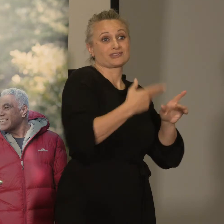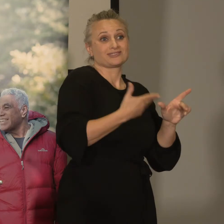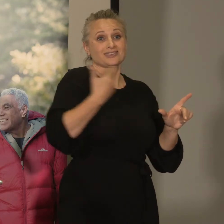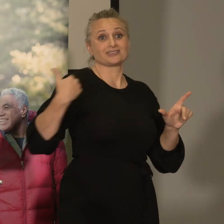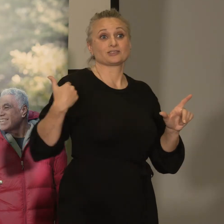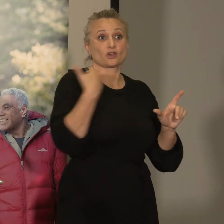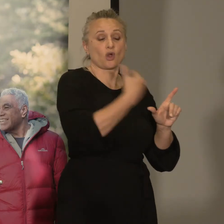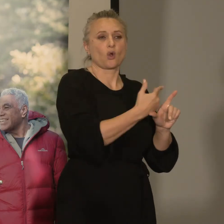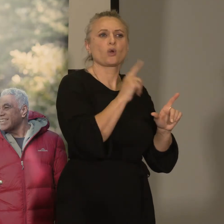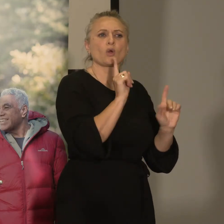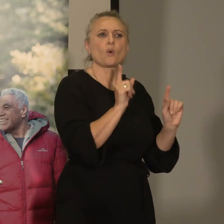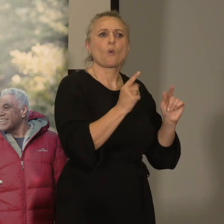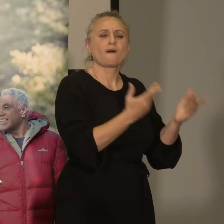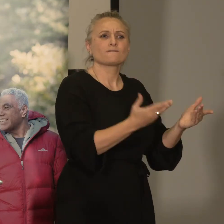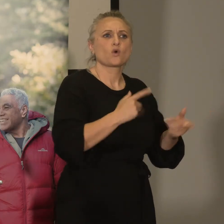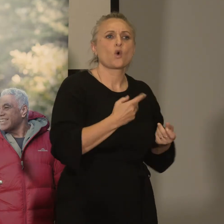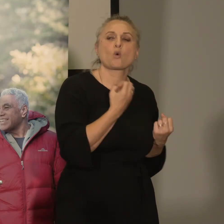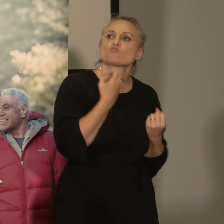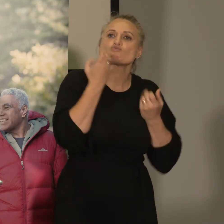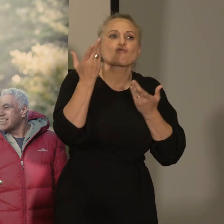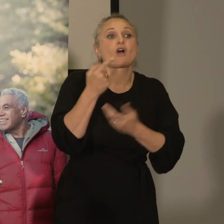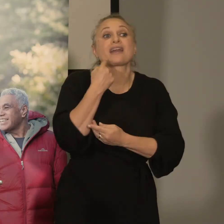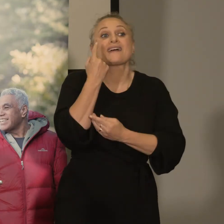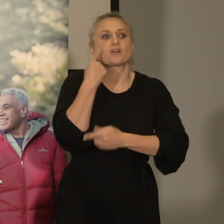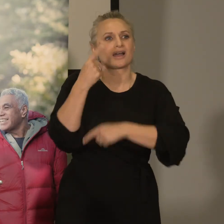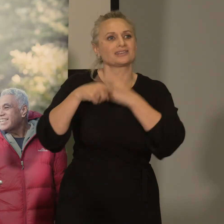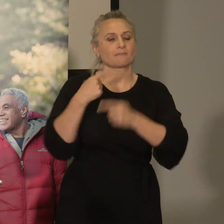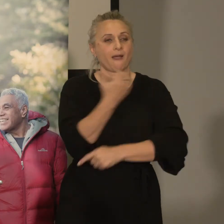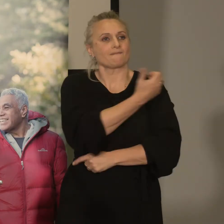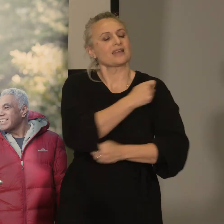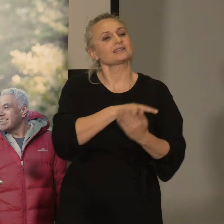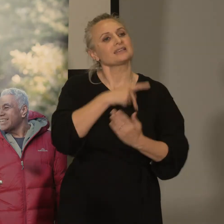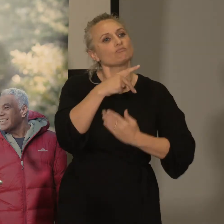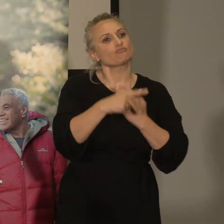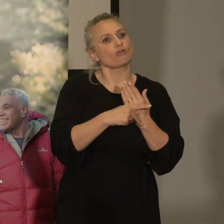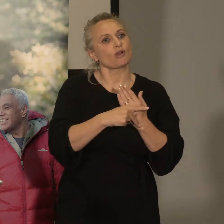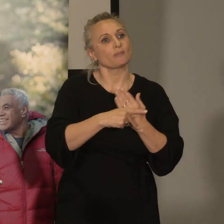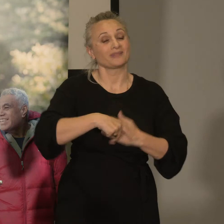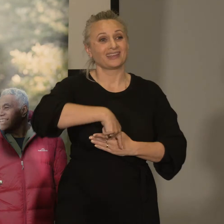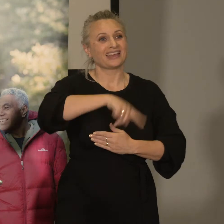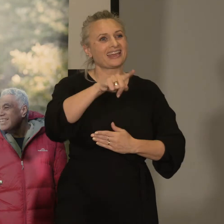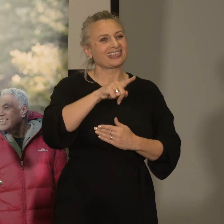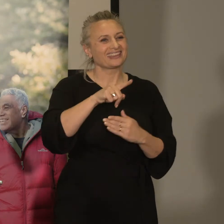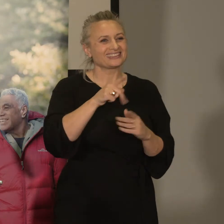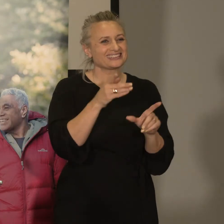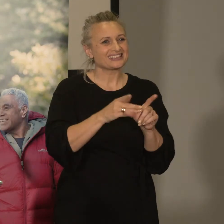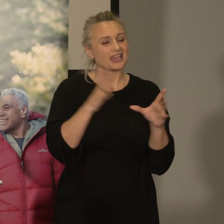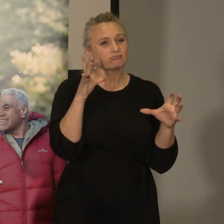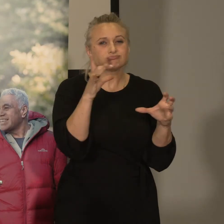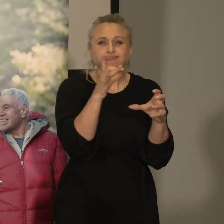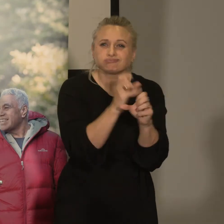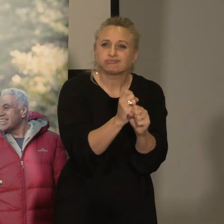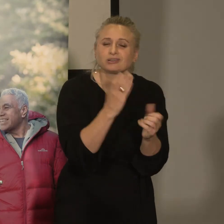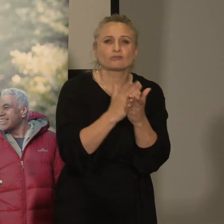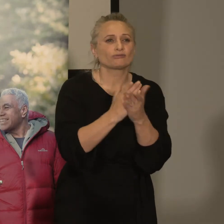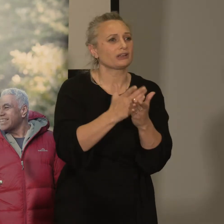fairly steady work, providing advice to the director-general about how vaccine program and as we near the end of this